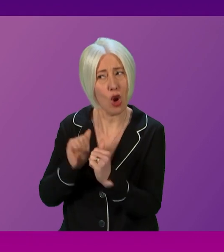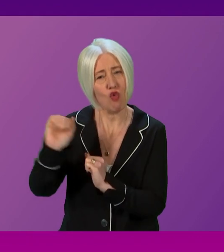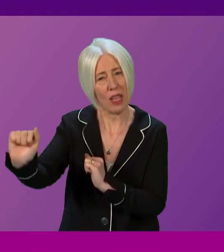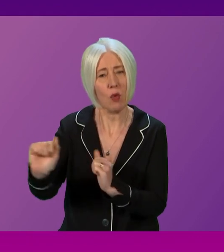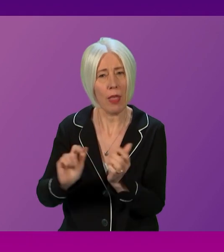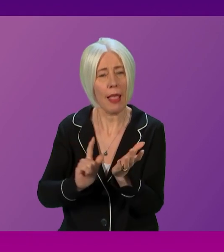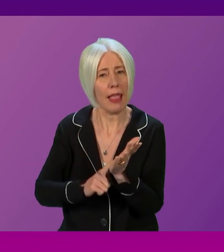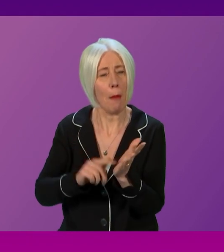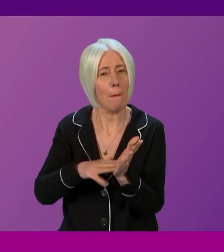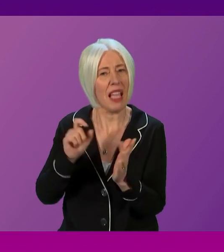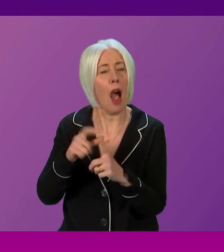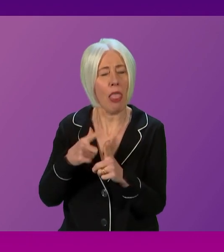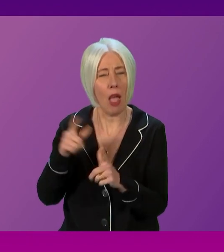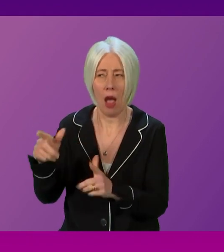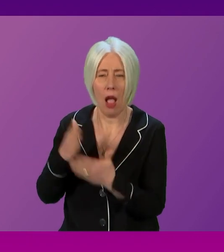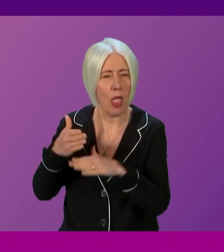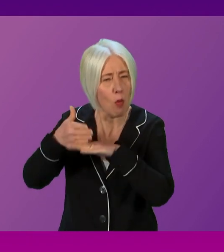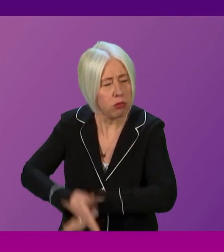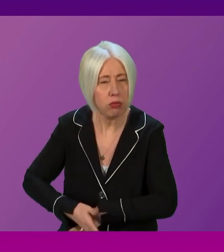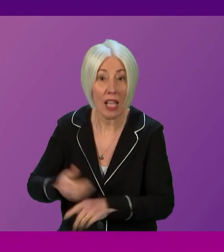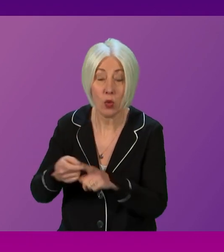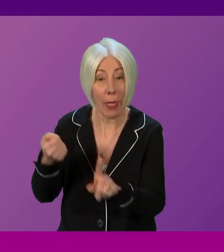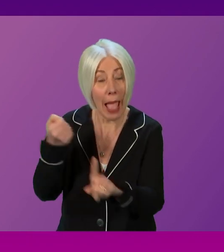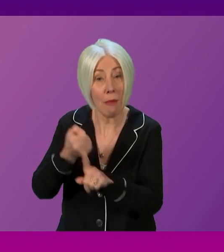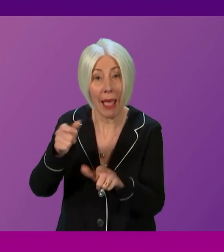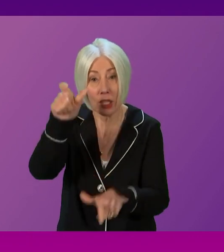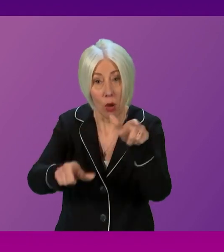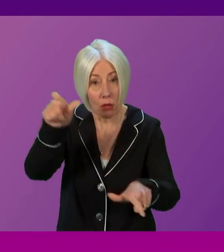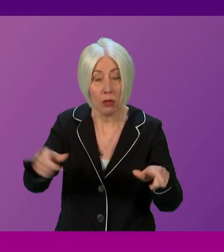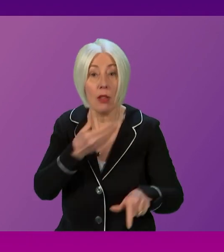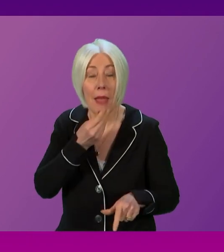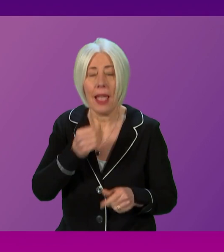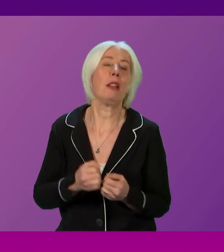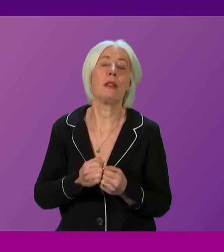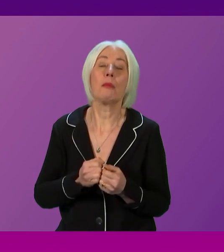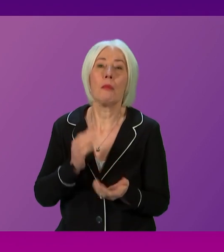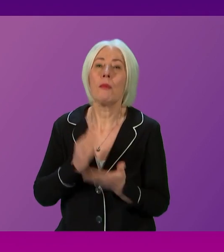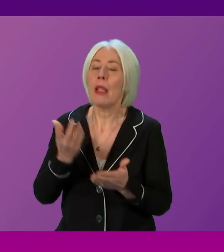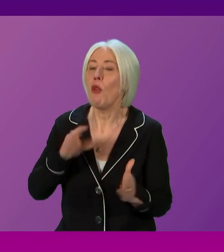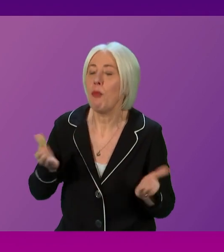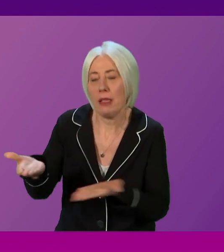about the work that it does and the impact that it has. My understanding is that there have been discussions with the Government